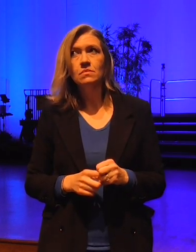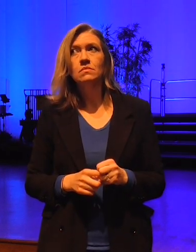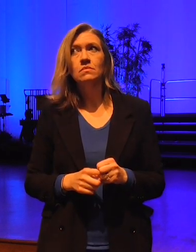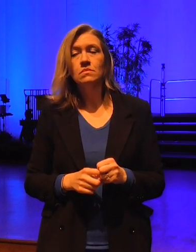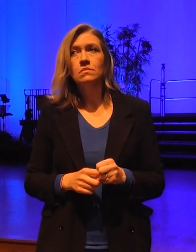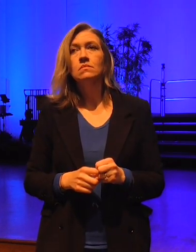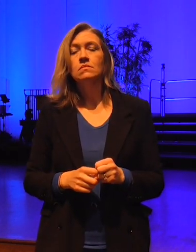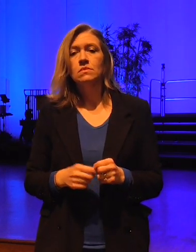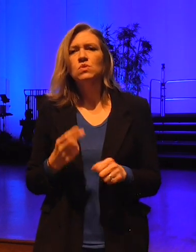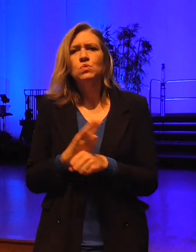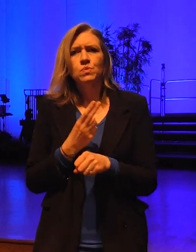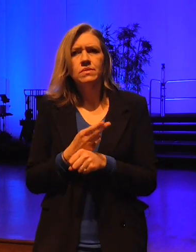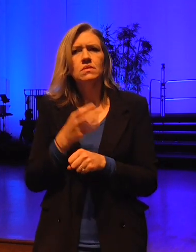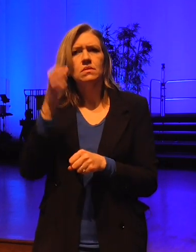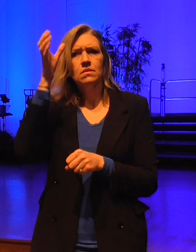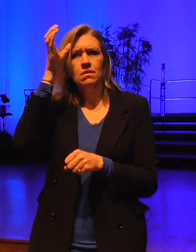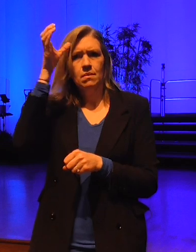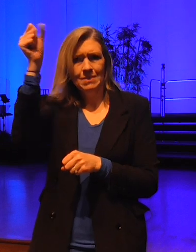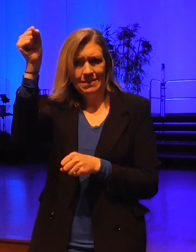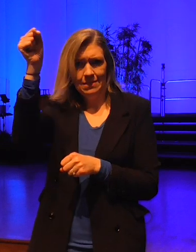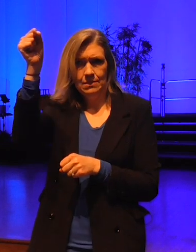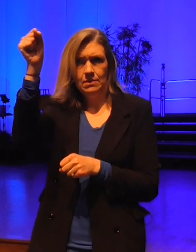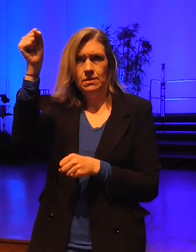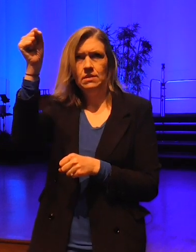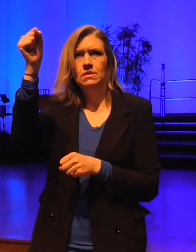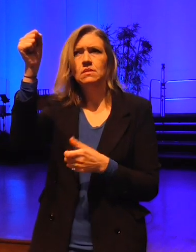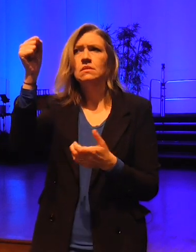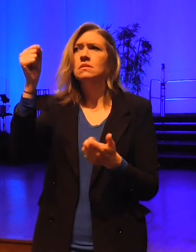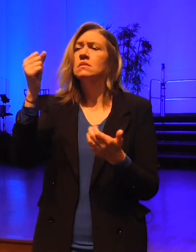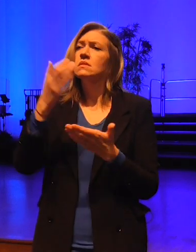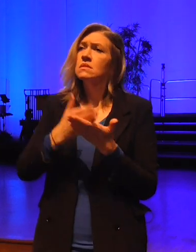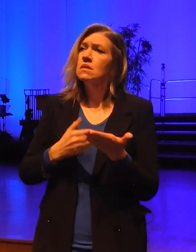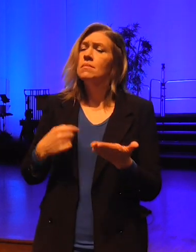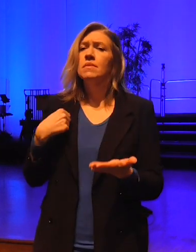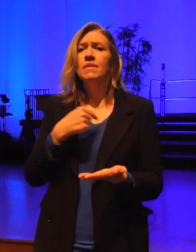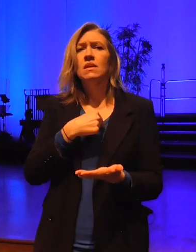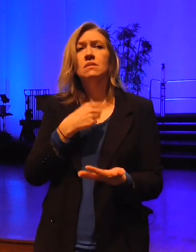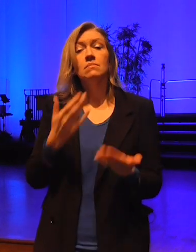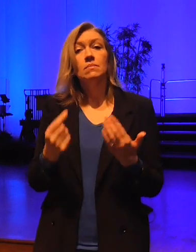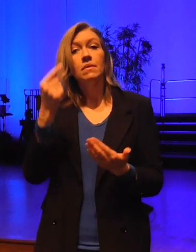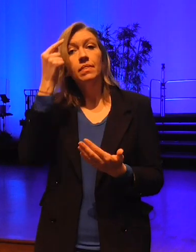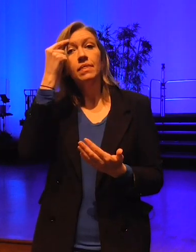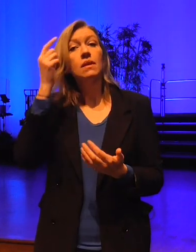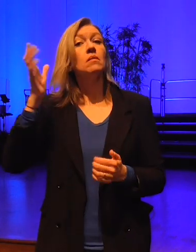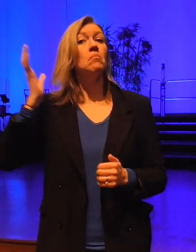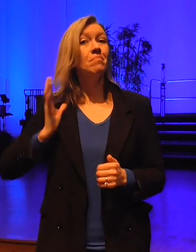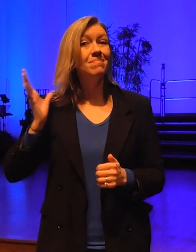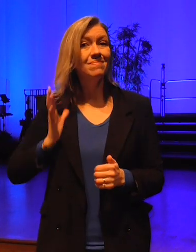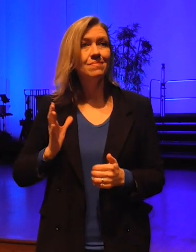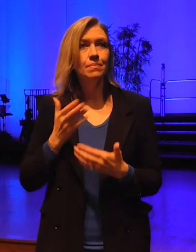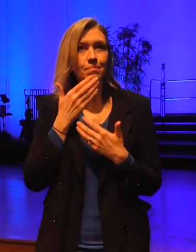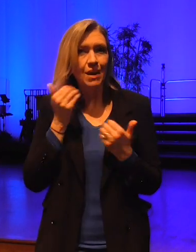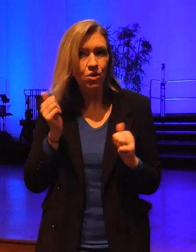some of us might think that what was is greater than what is we might say to ourselves you know